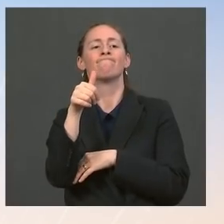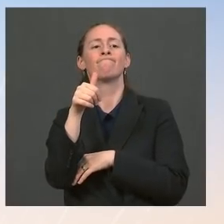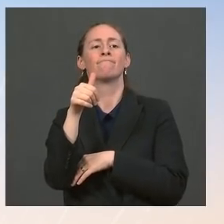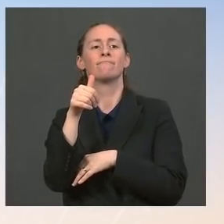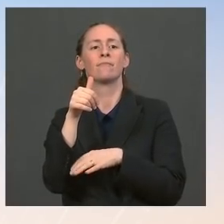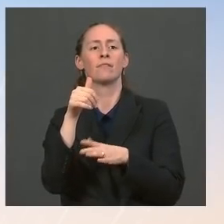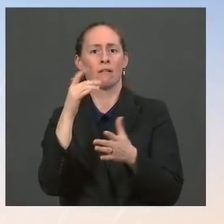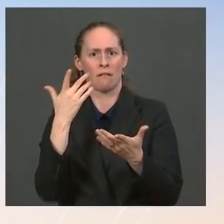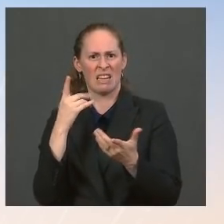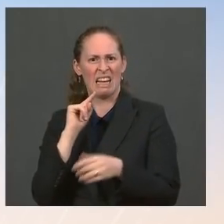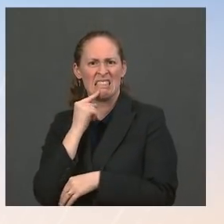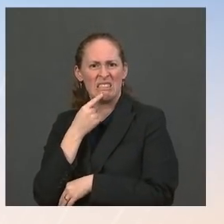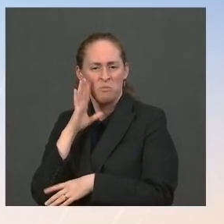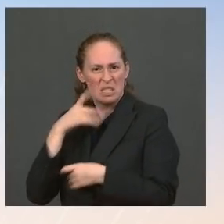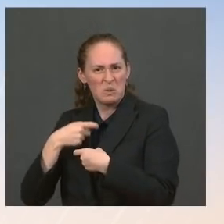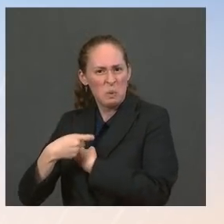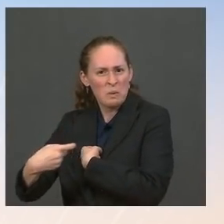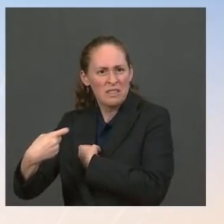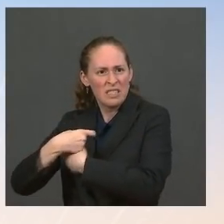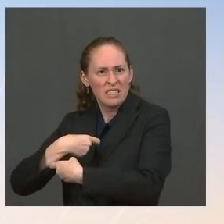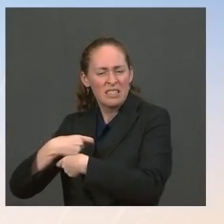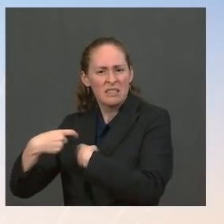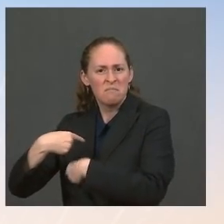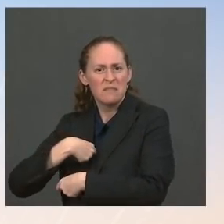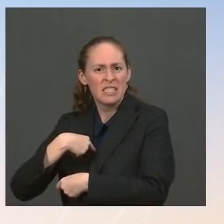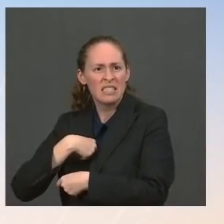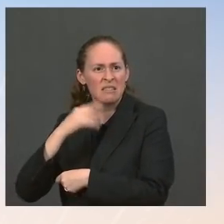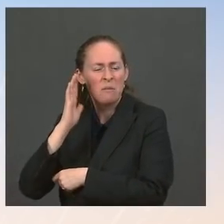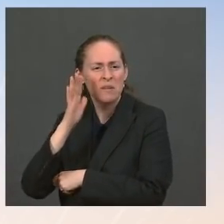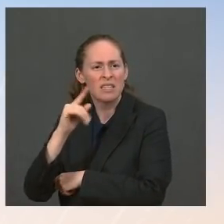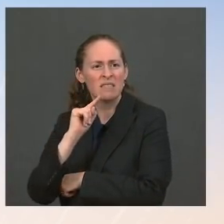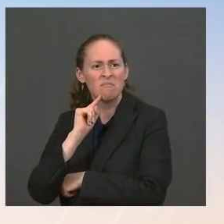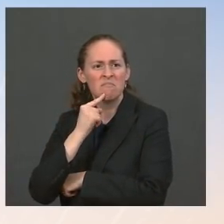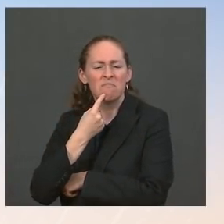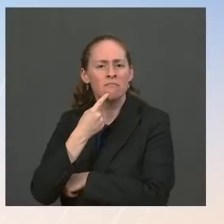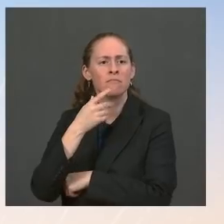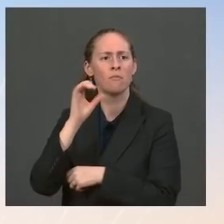acute vulnerabilities, such as extreme medical needs;